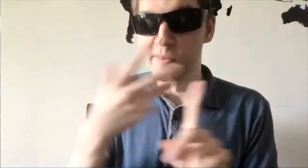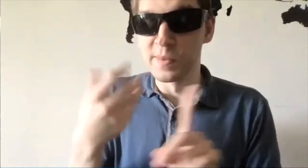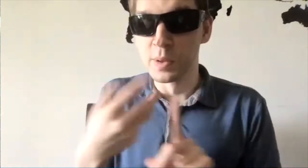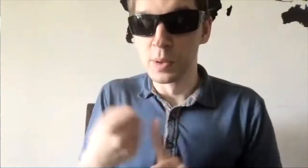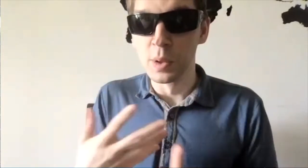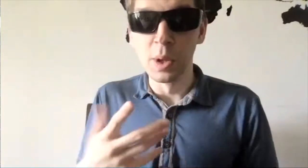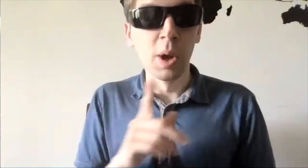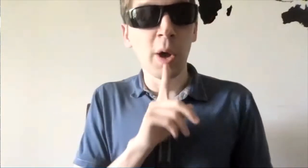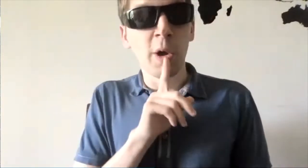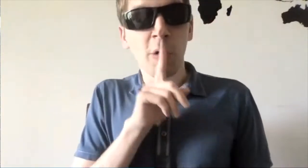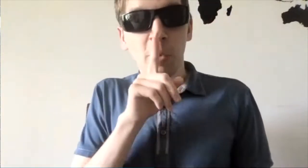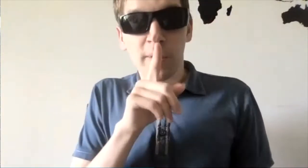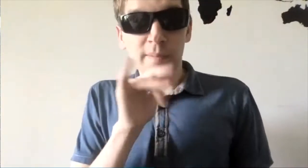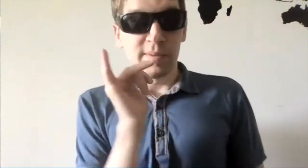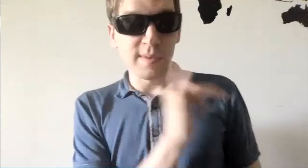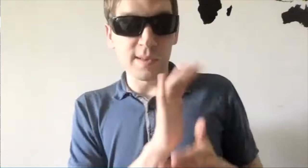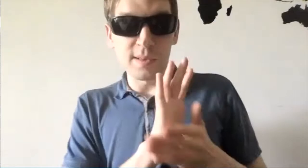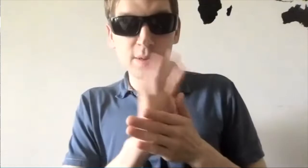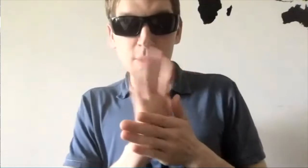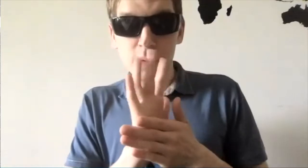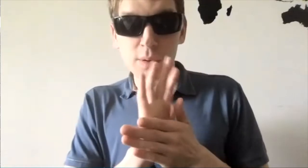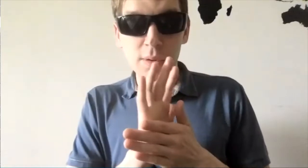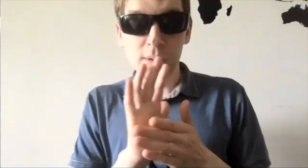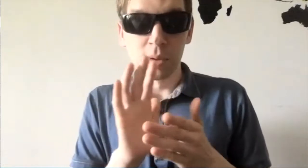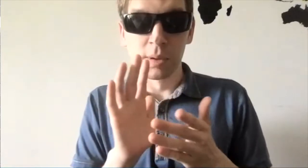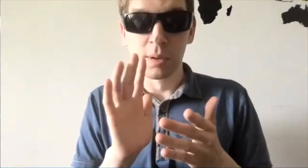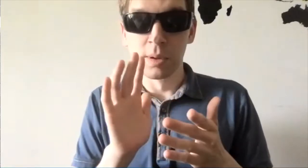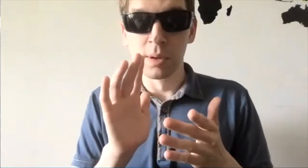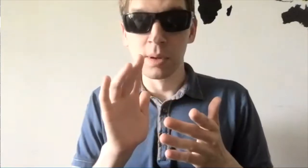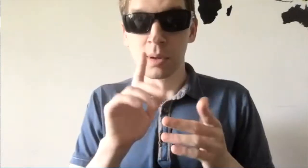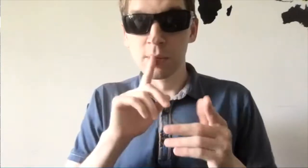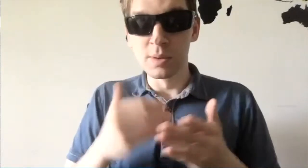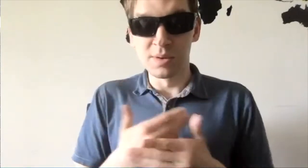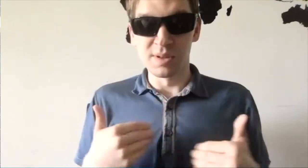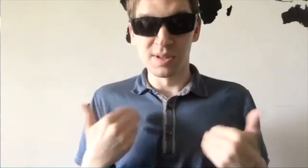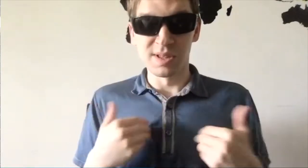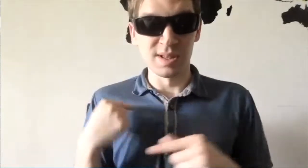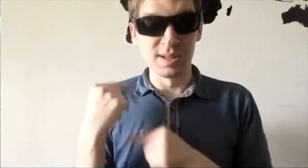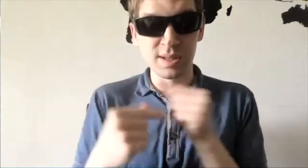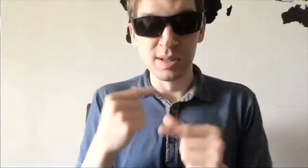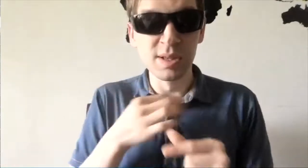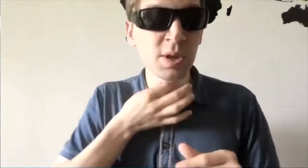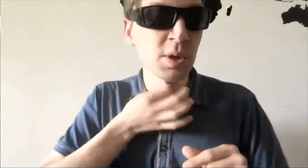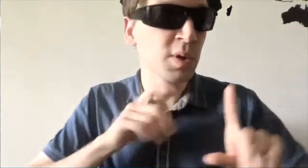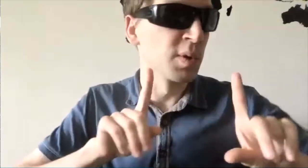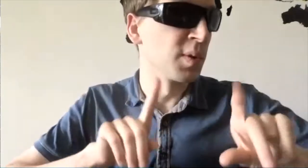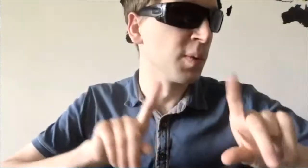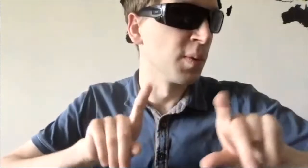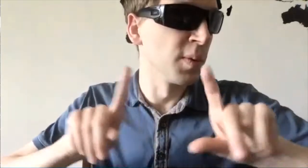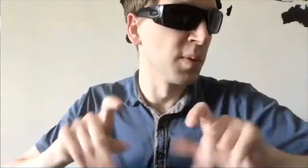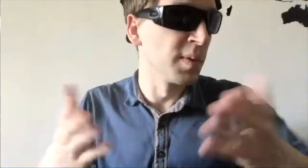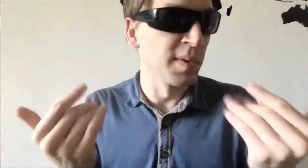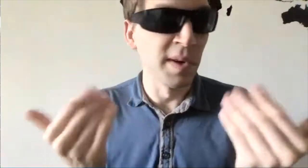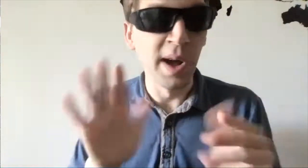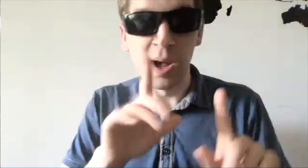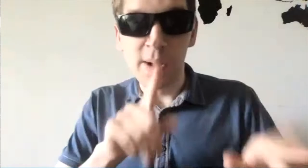the philosophy of the movie and I was asking them why. They were saying that that movie